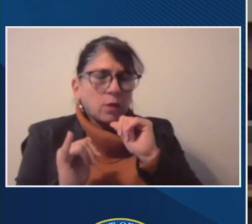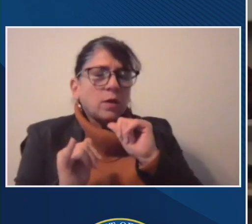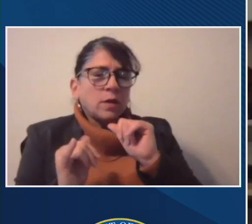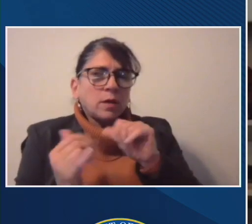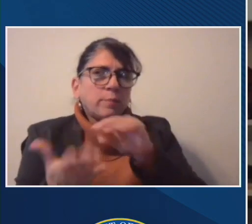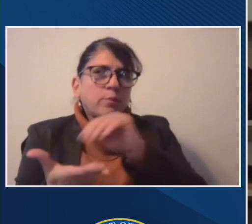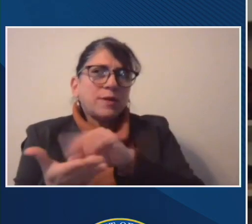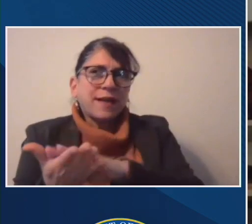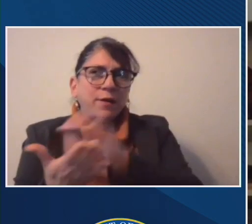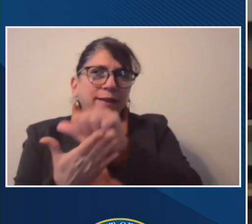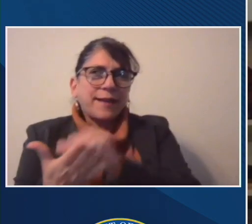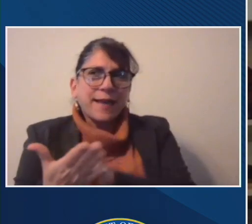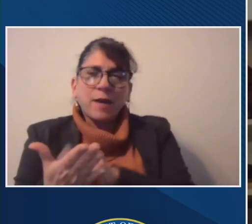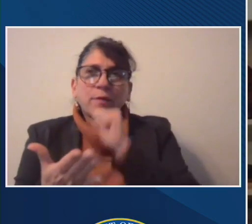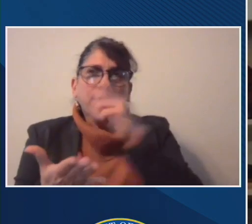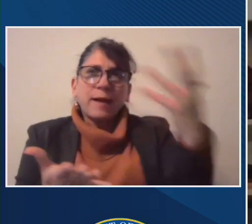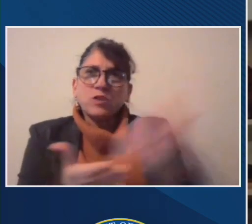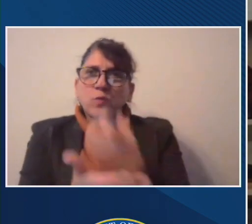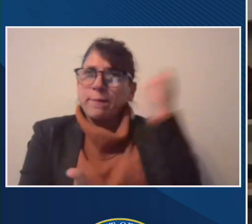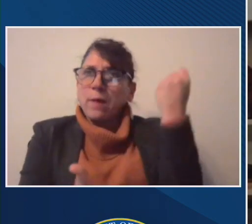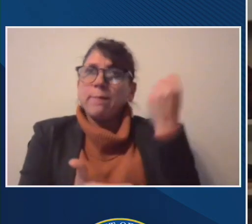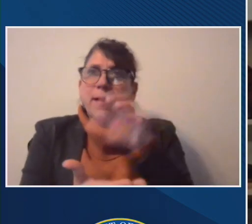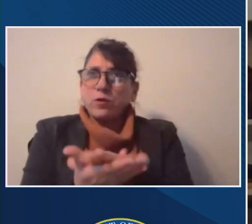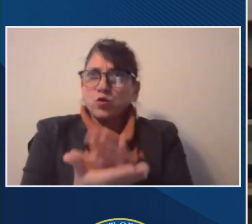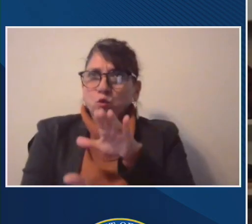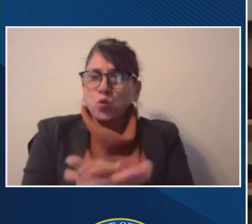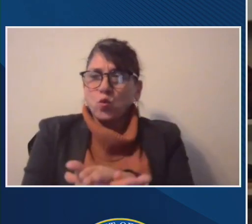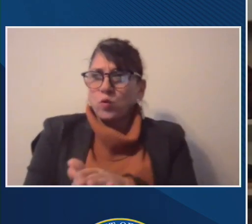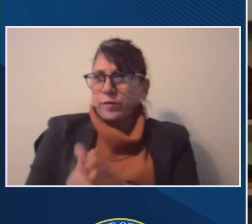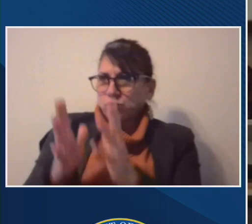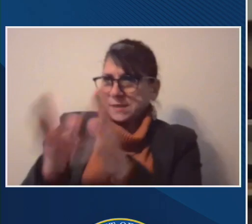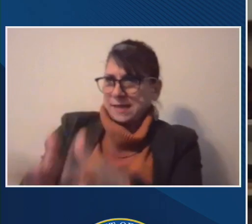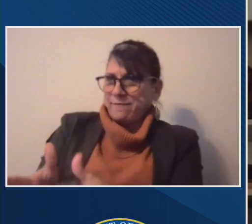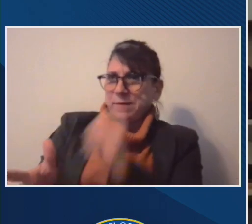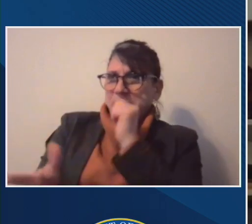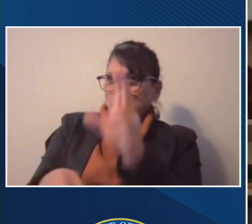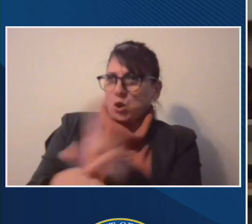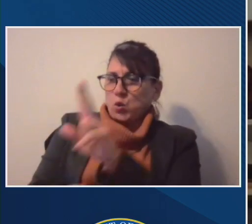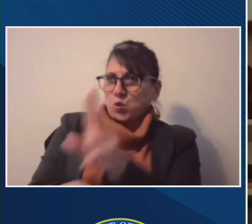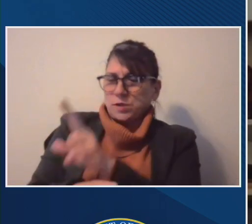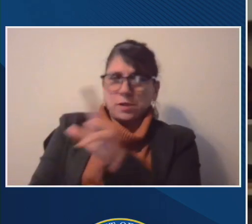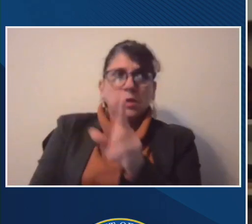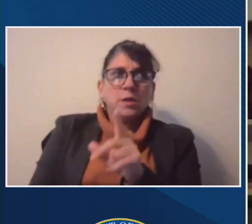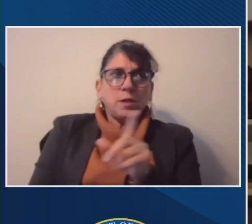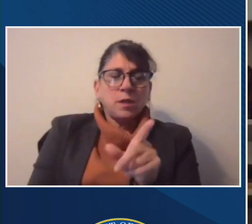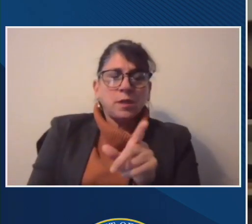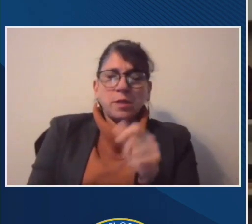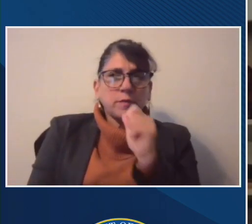be swept back up by the school, as it is students money and it was to be used for